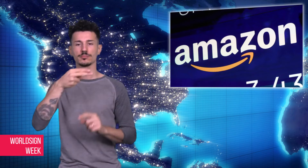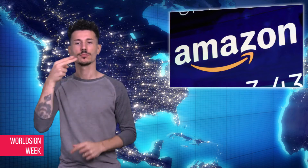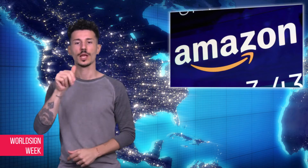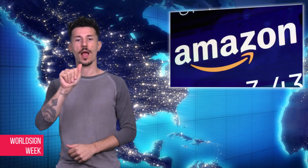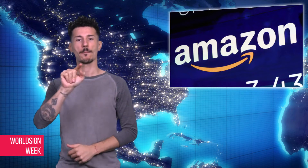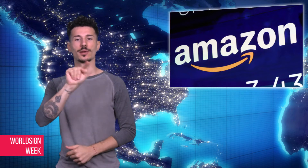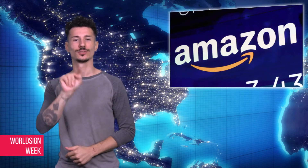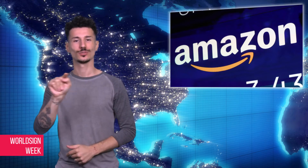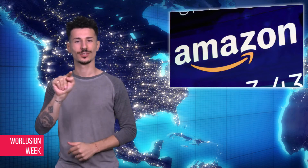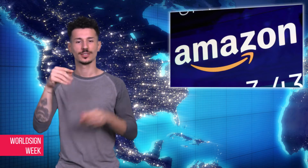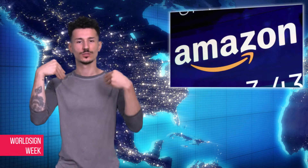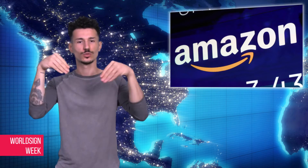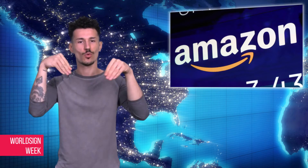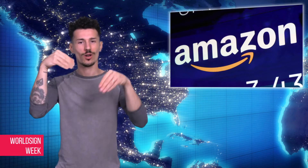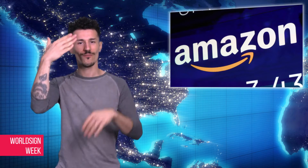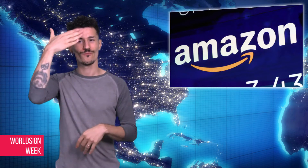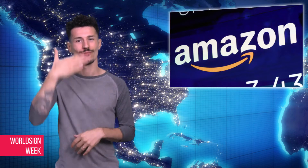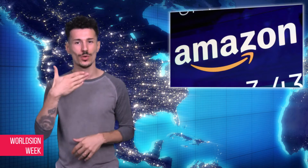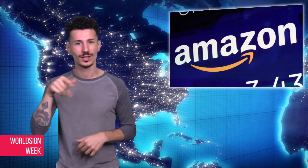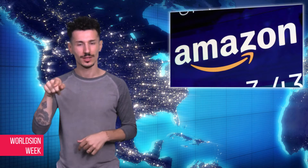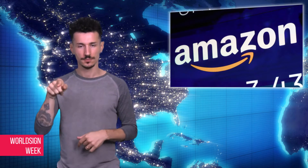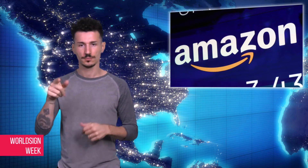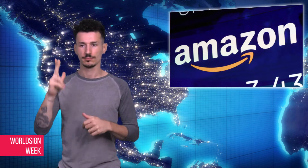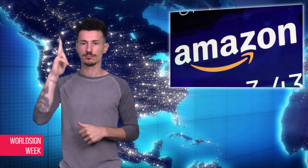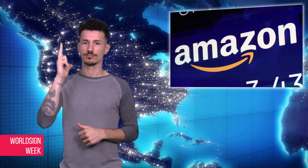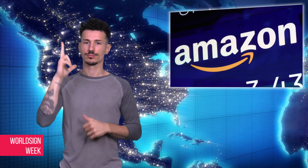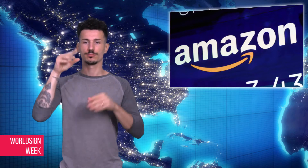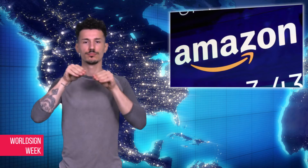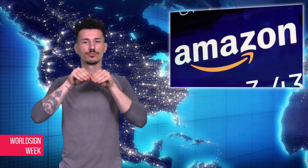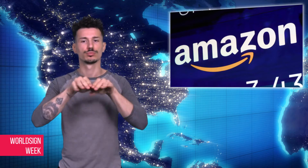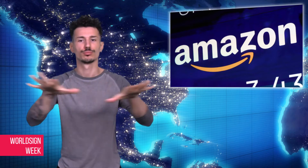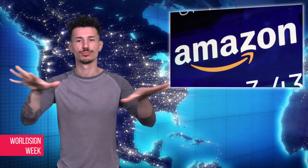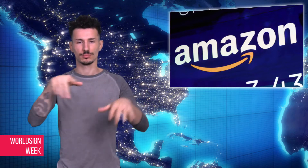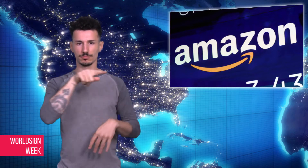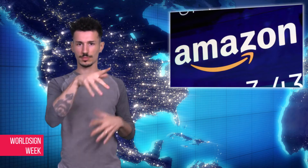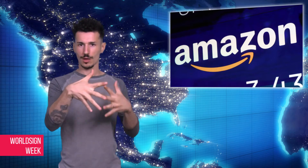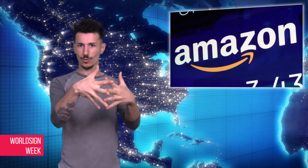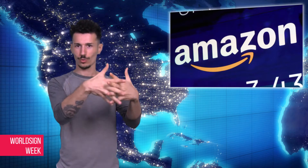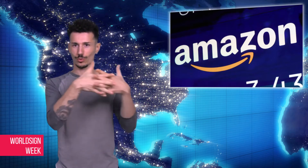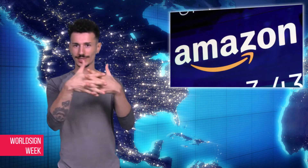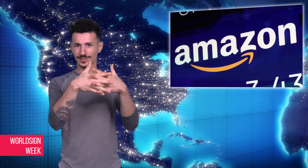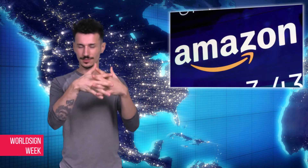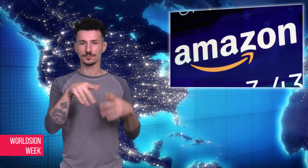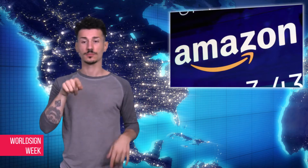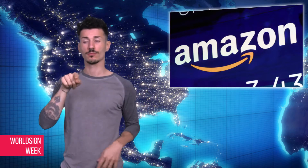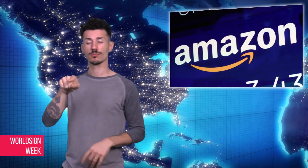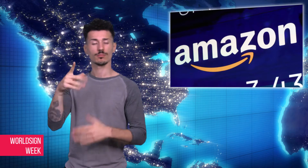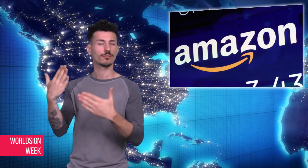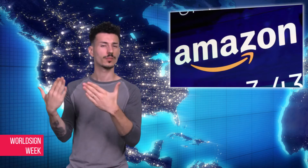United States, which is a new online store for people to shop small and